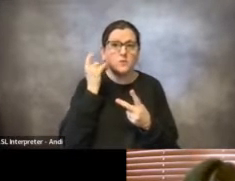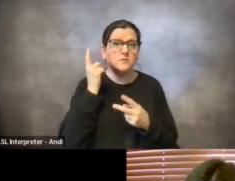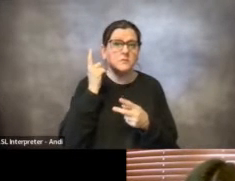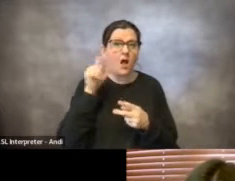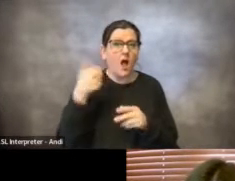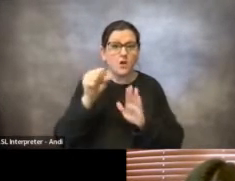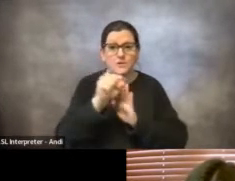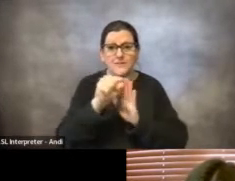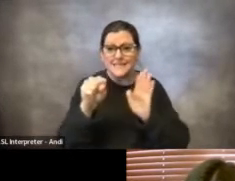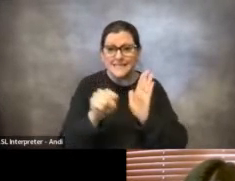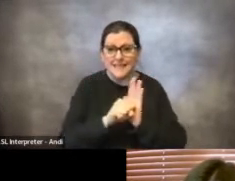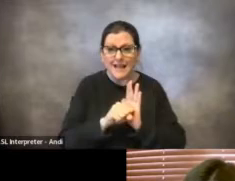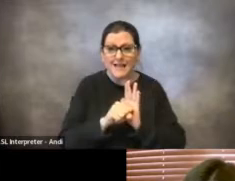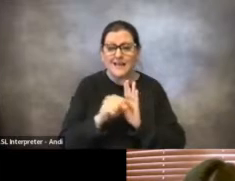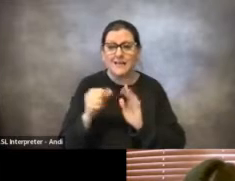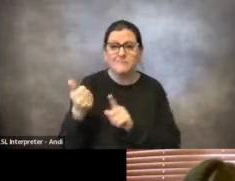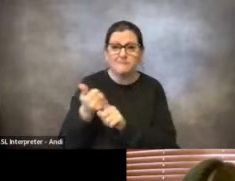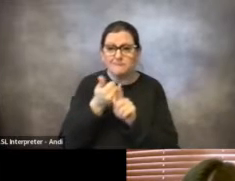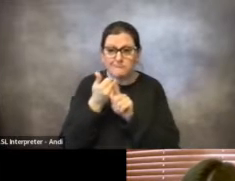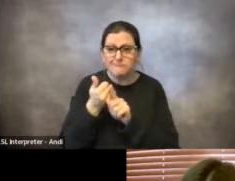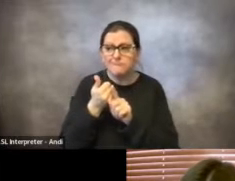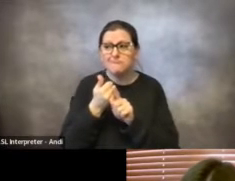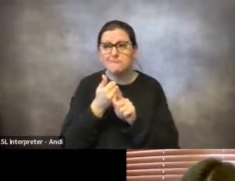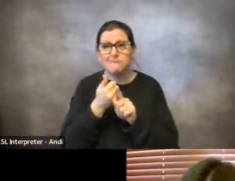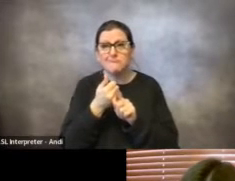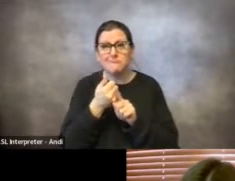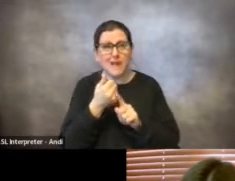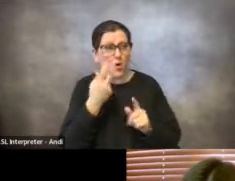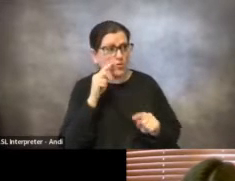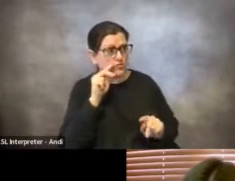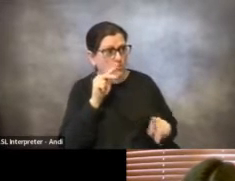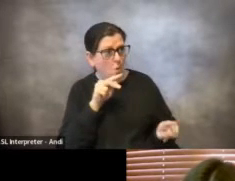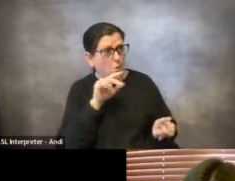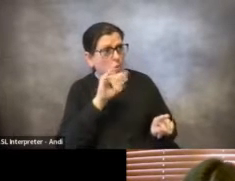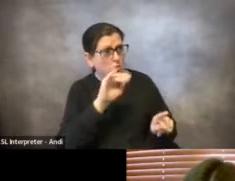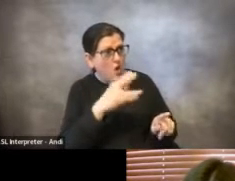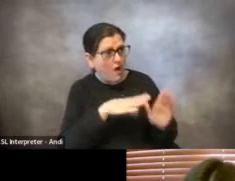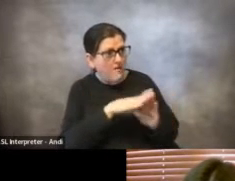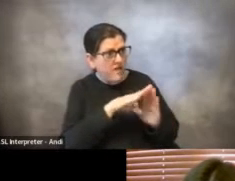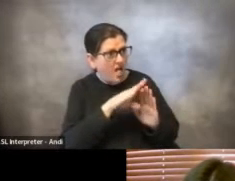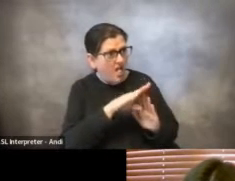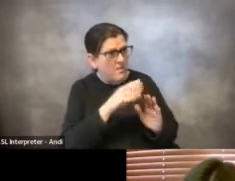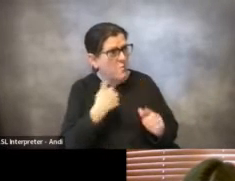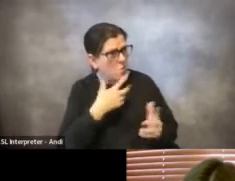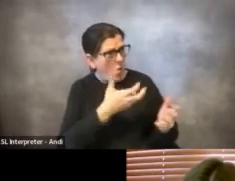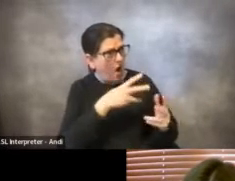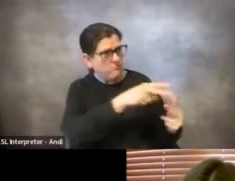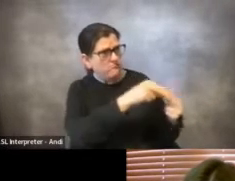are looking to take what Utah has been able to do and apply for the Justice Mental Health Collaboration Act, or some of